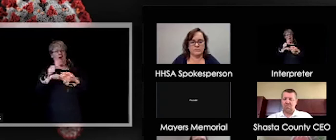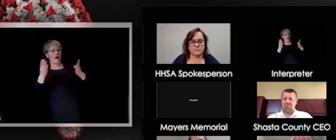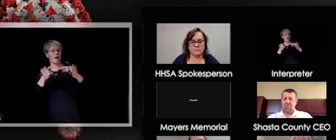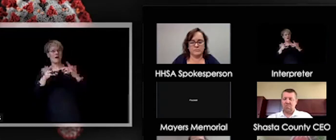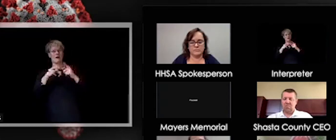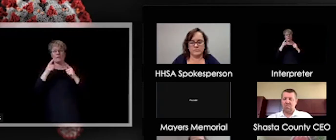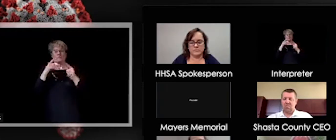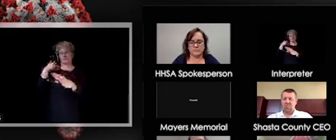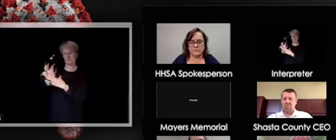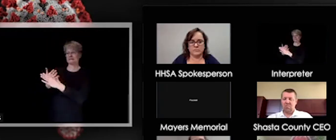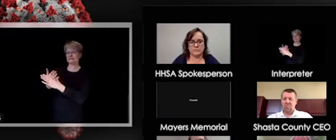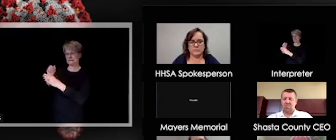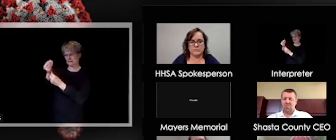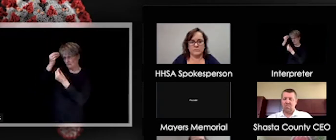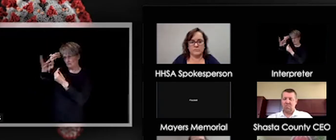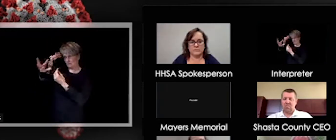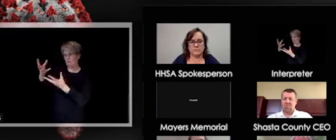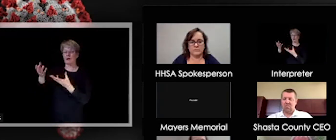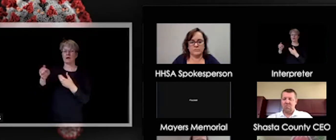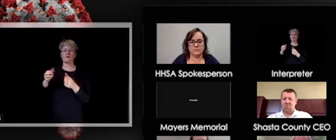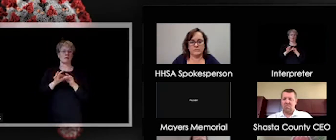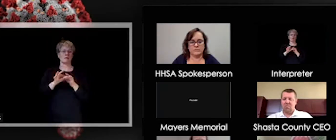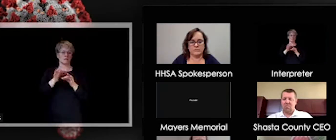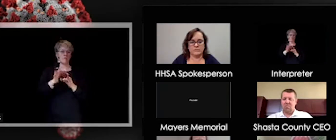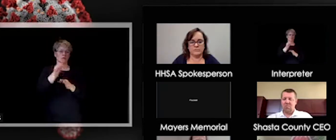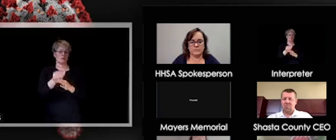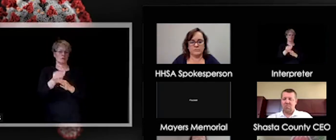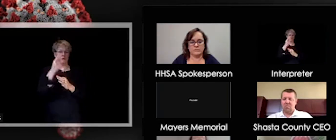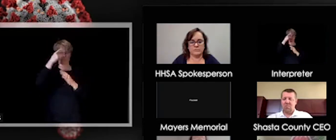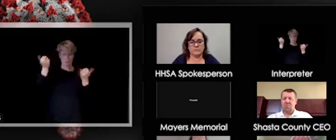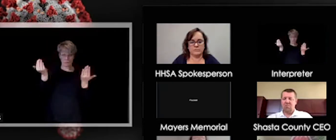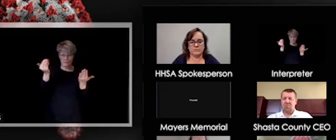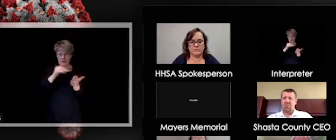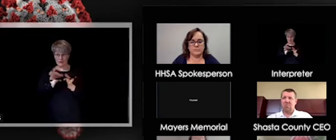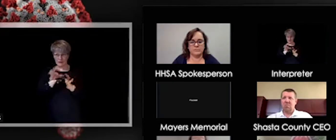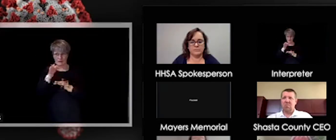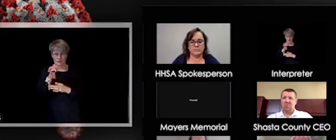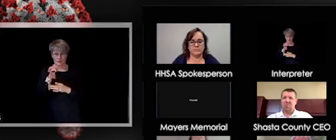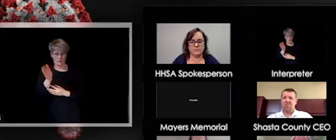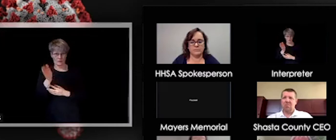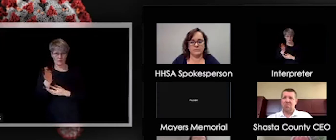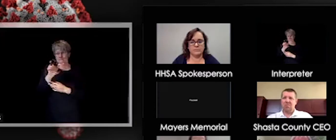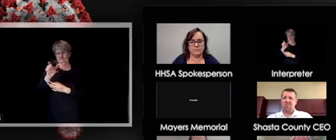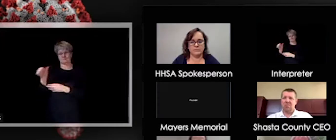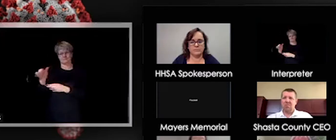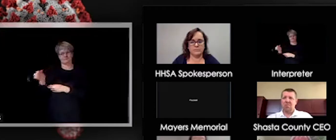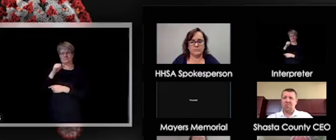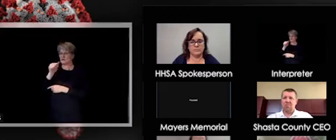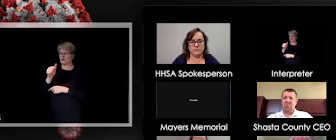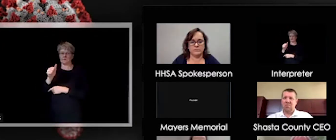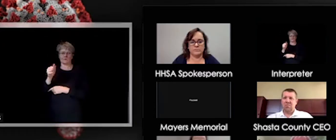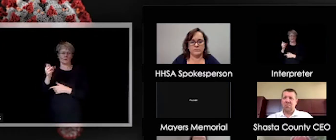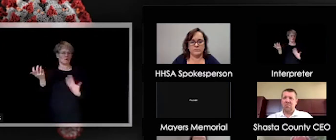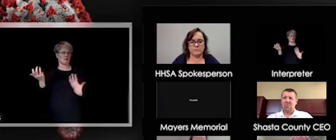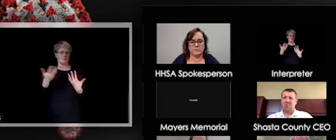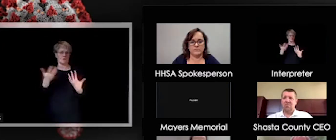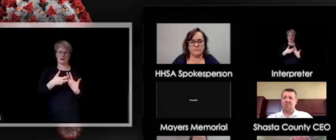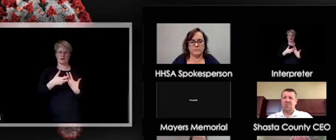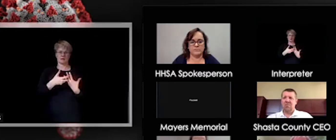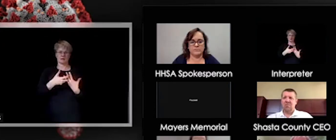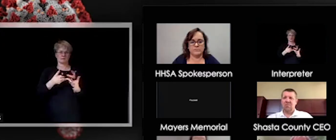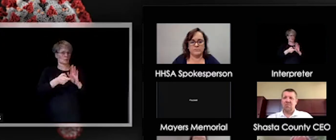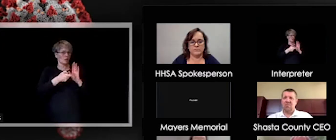I’m hoping that they will postpone again, because they do not fit into stage two. We